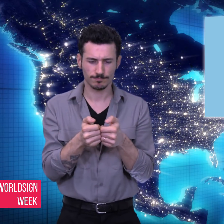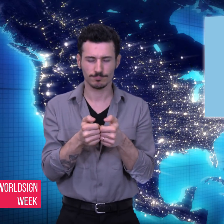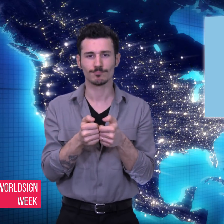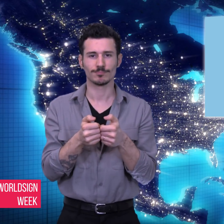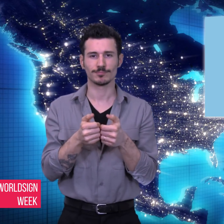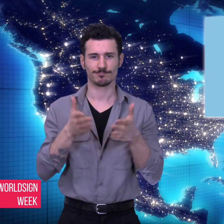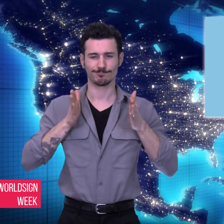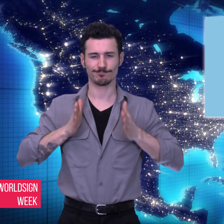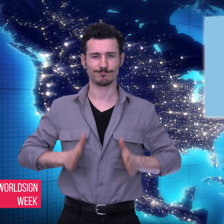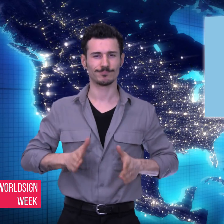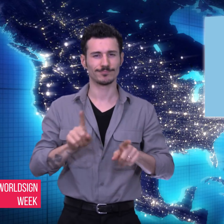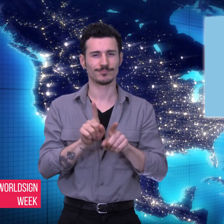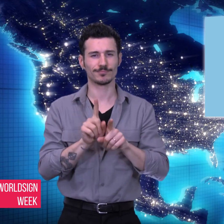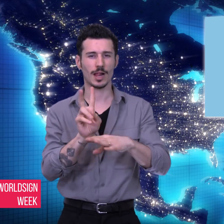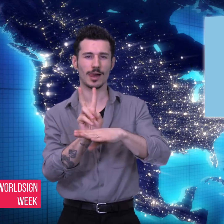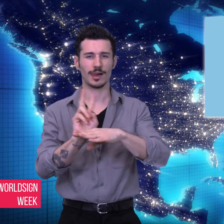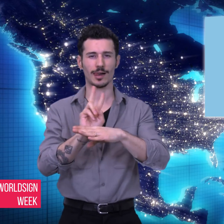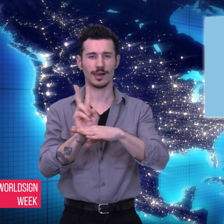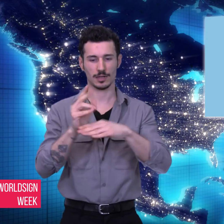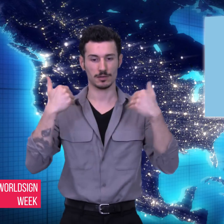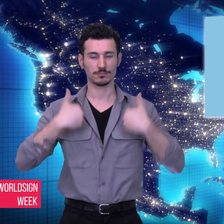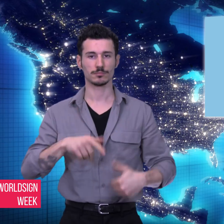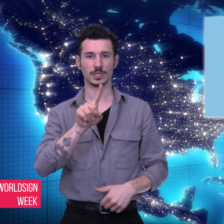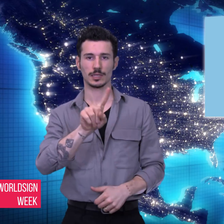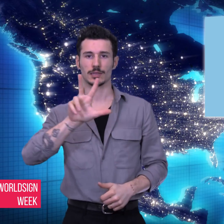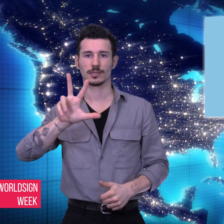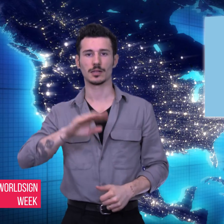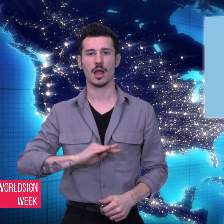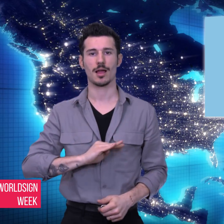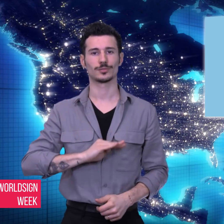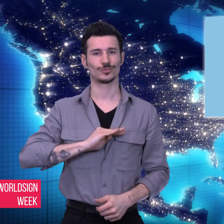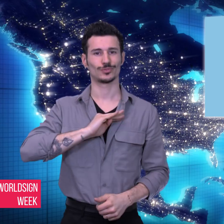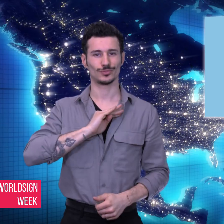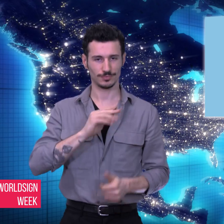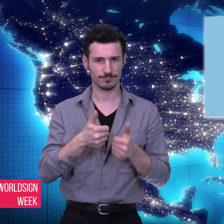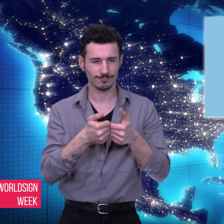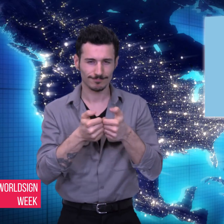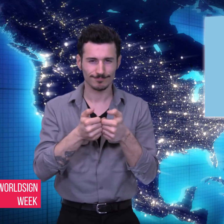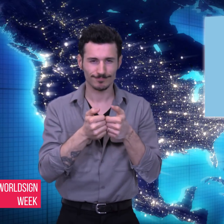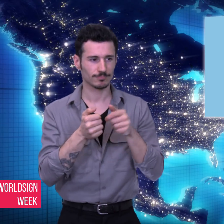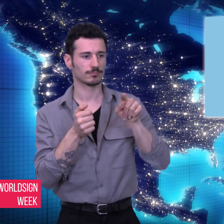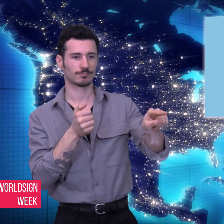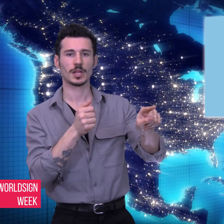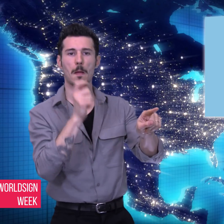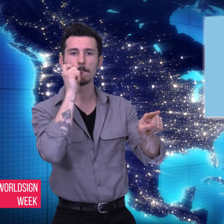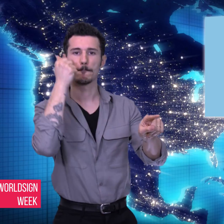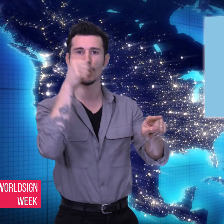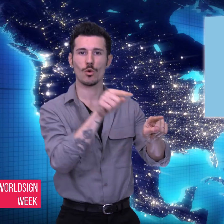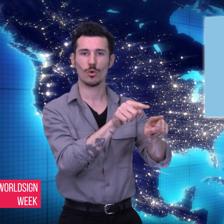on a gay dating app when he met